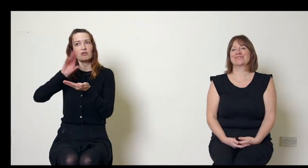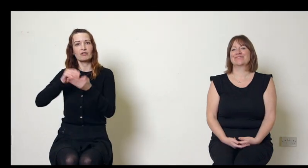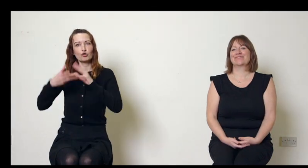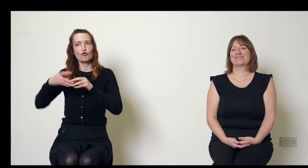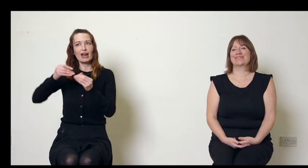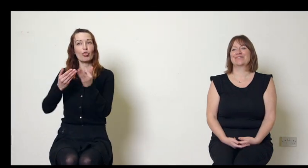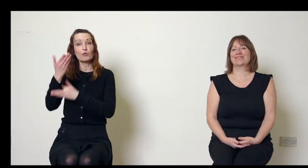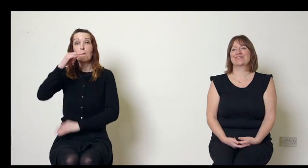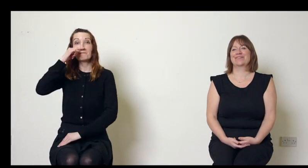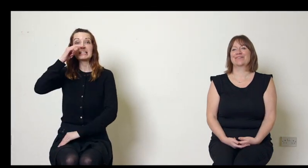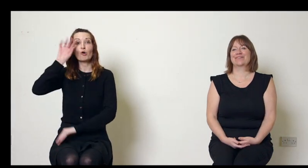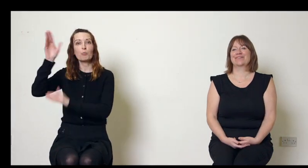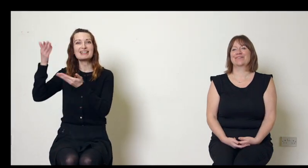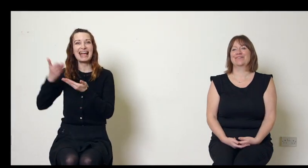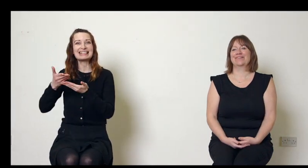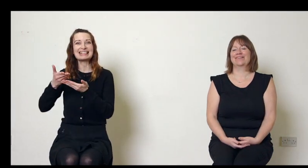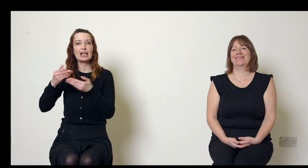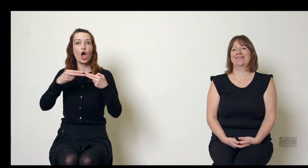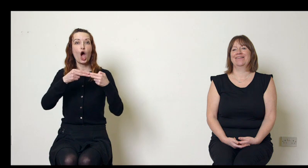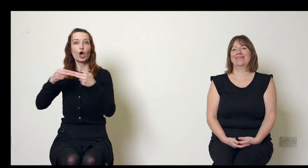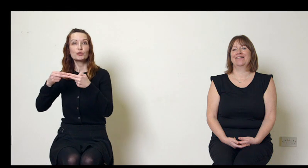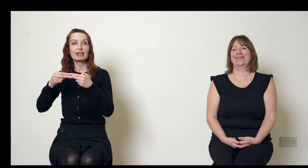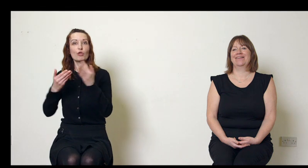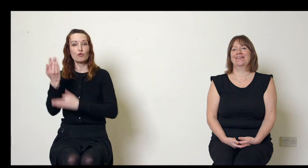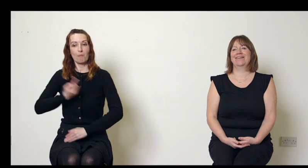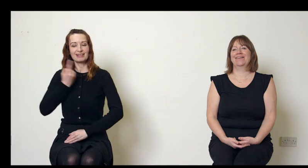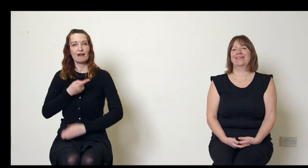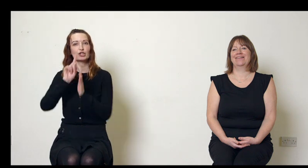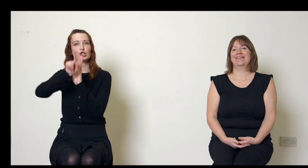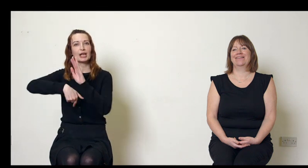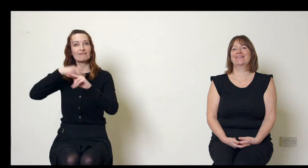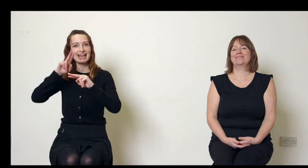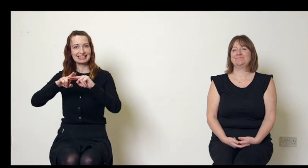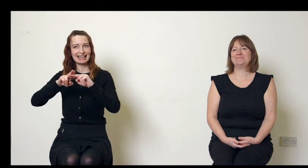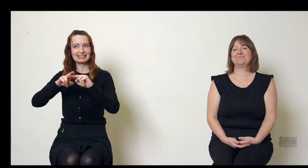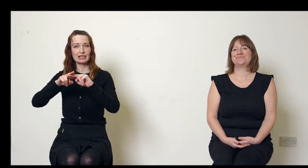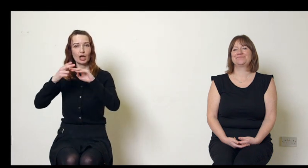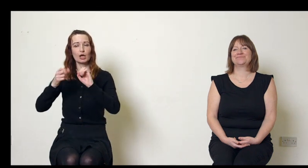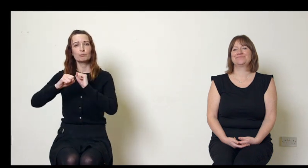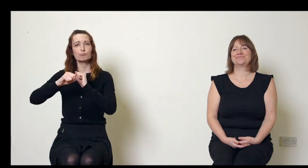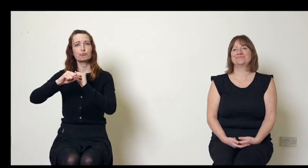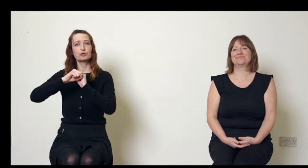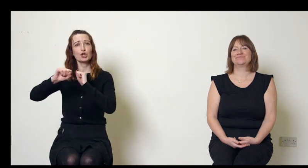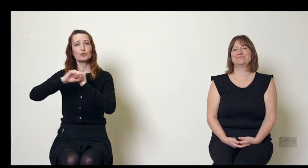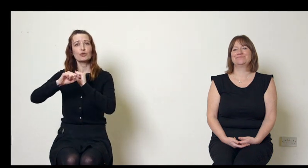by Peterborough Presents and hosted by myself Julie Fernandez. It was produced by Red seven Productions.